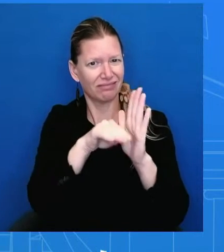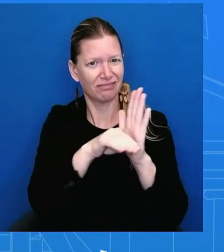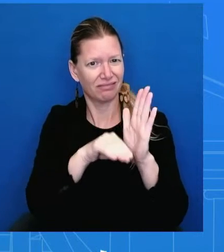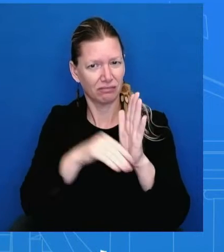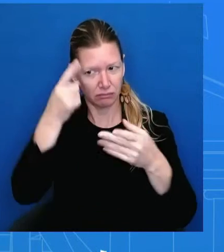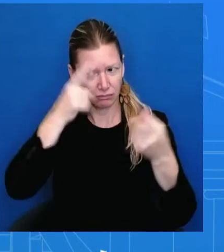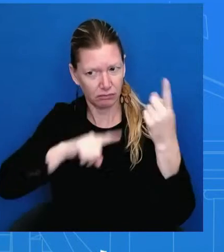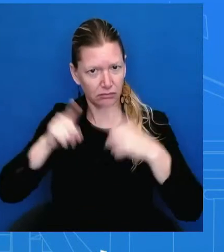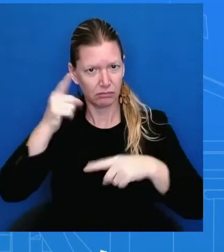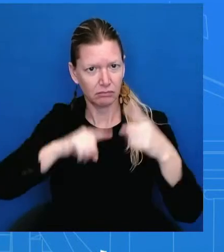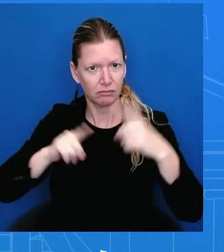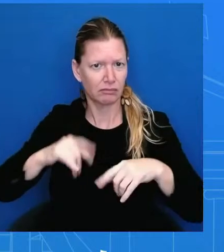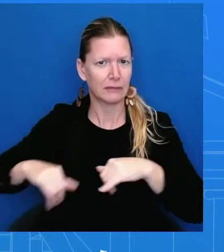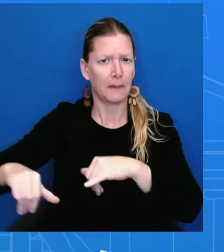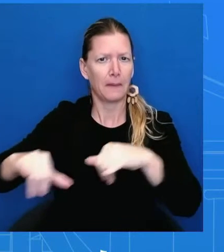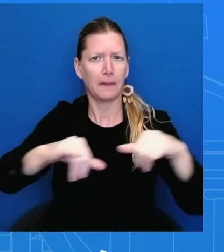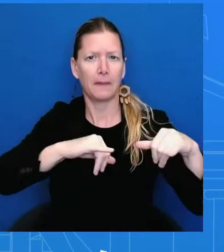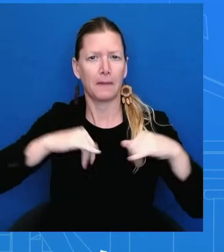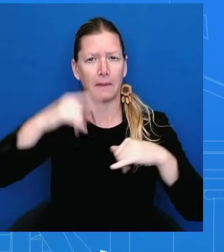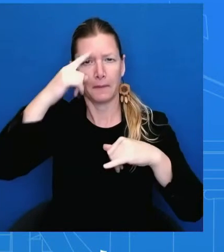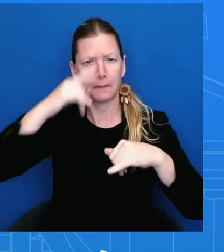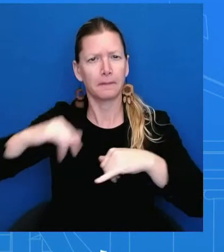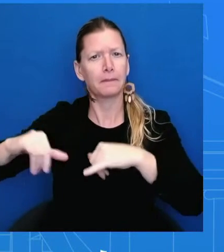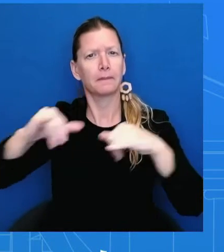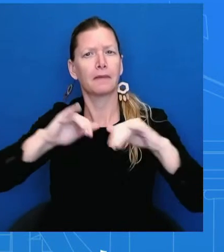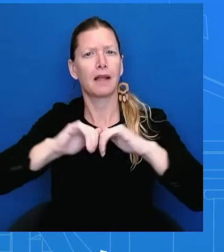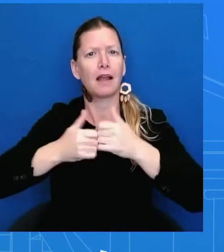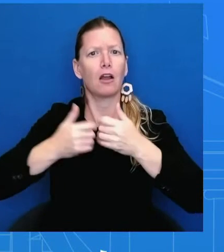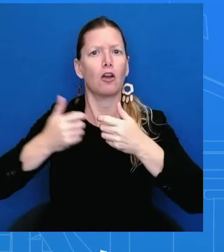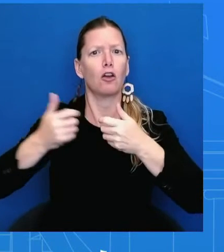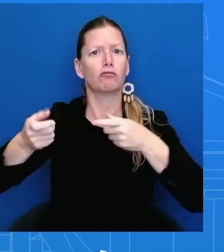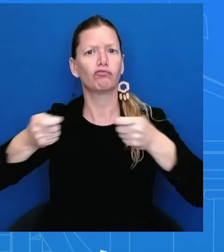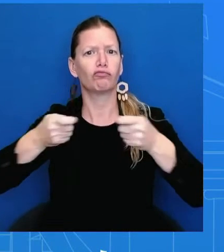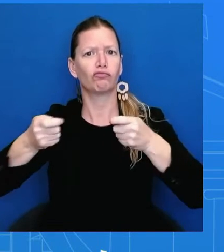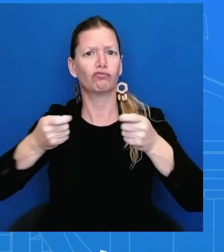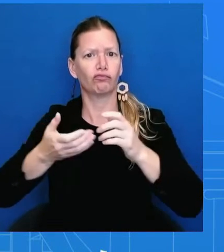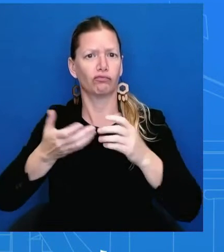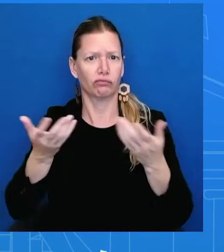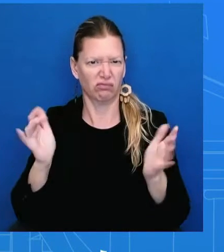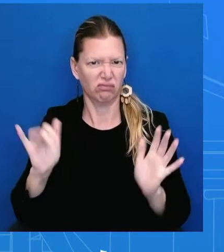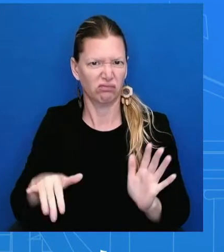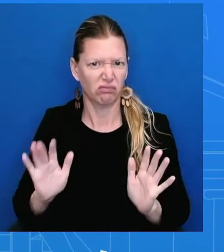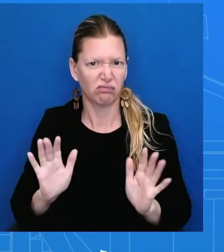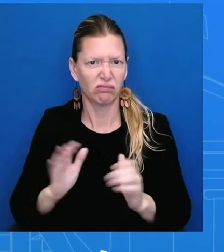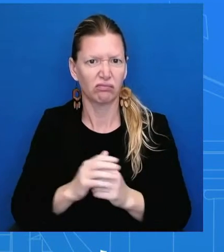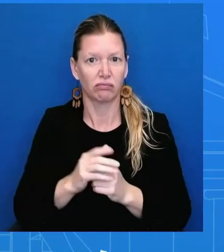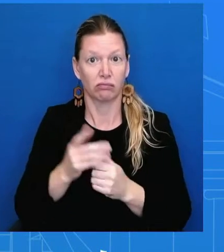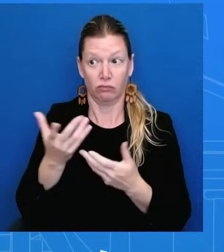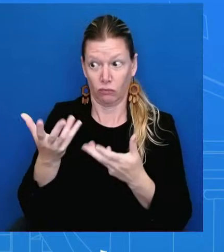And then the third thing I'd say is, you know, it's a -- it's a unanimous vote. Everybody has to be on board with that, and that can take some time as well.